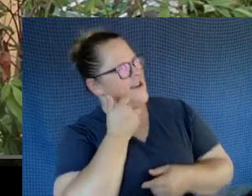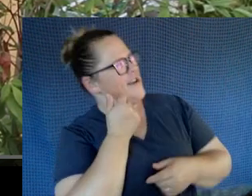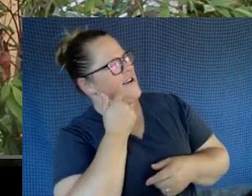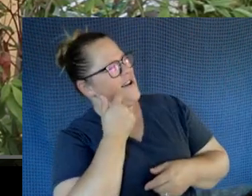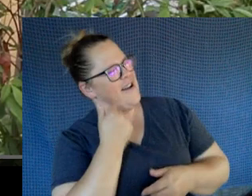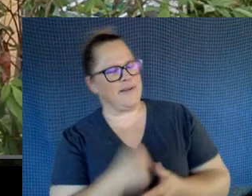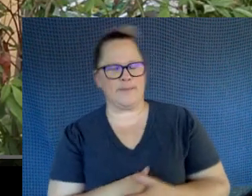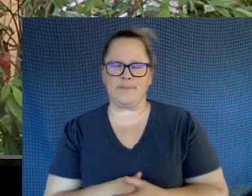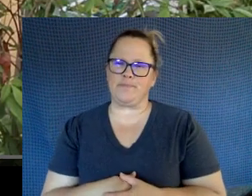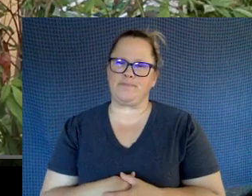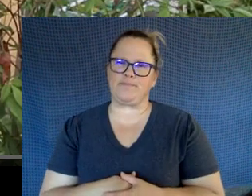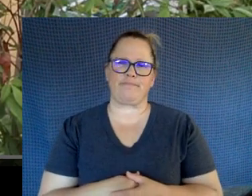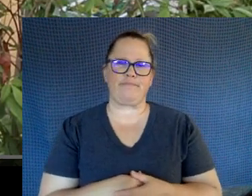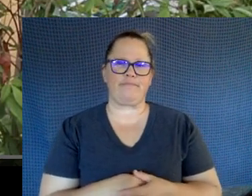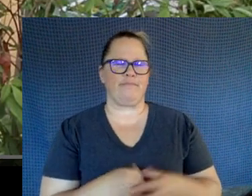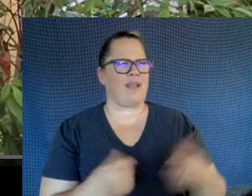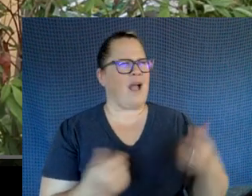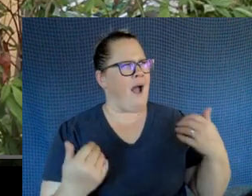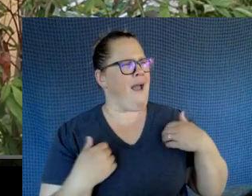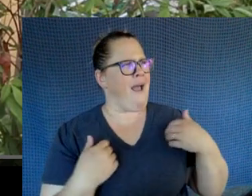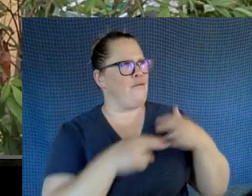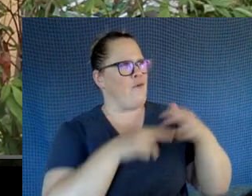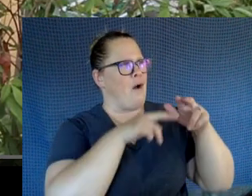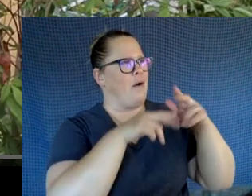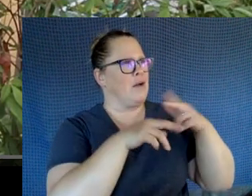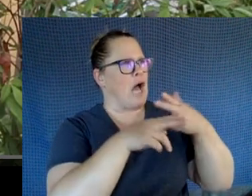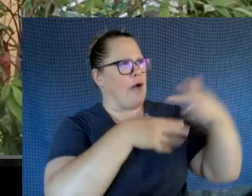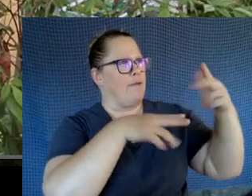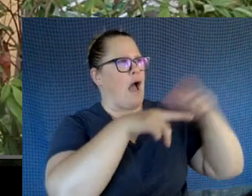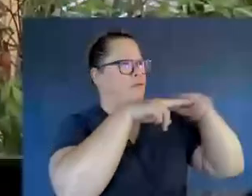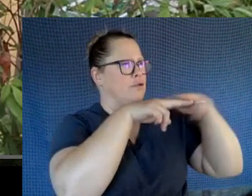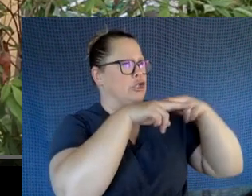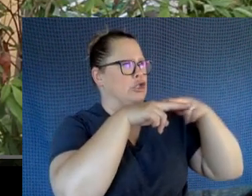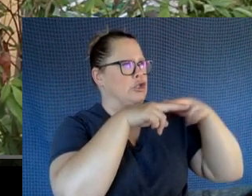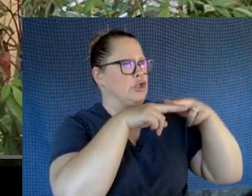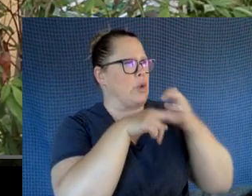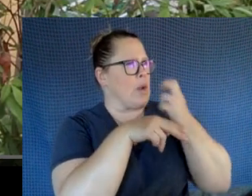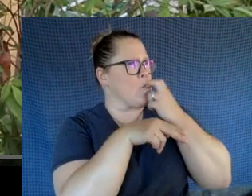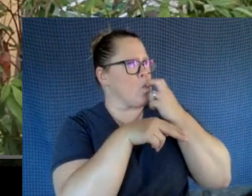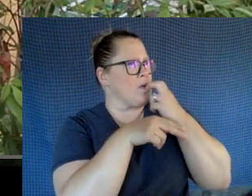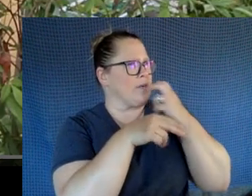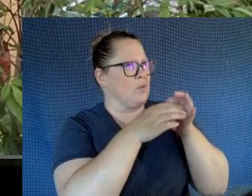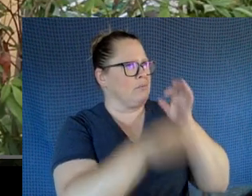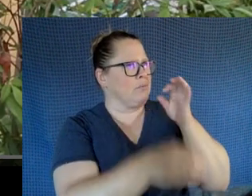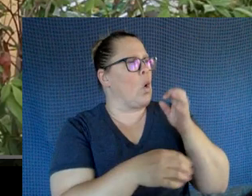I actually have a wooden train whistle. I will have to look for that. And they all do have a different sound.